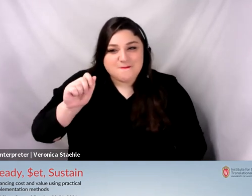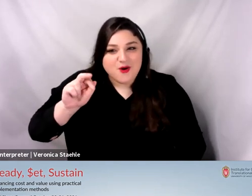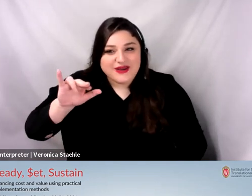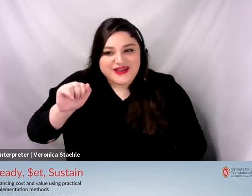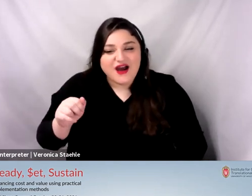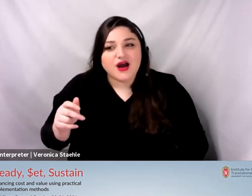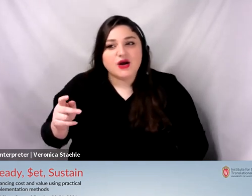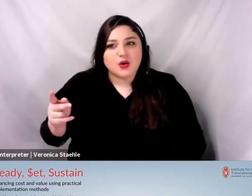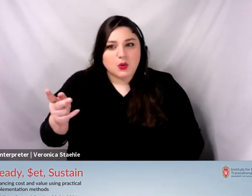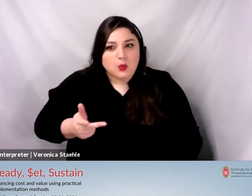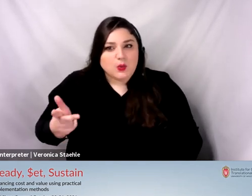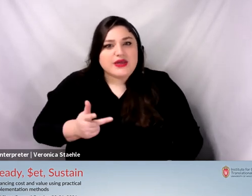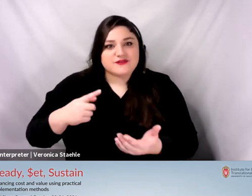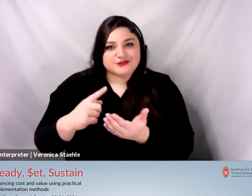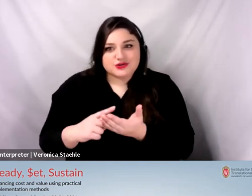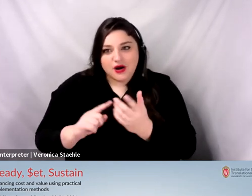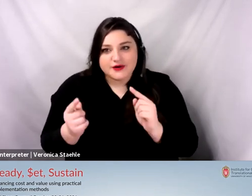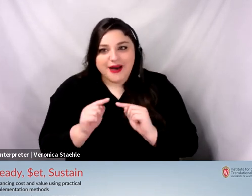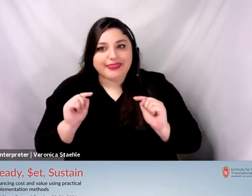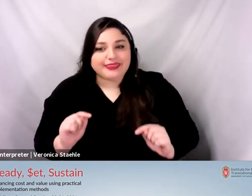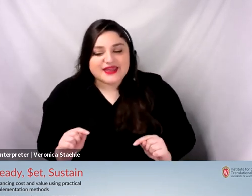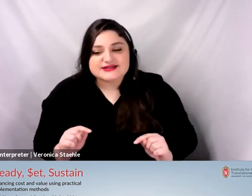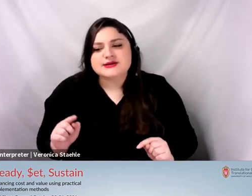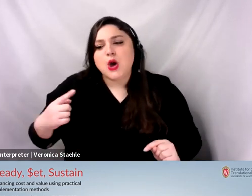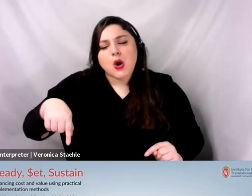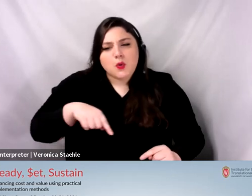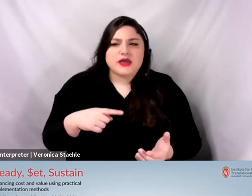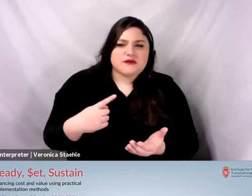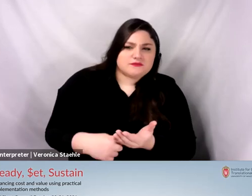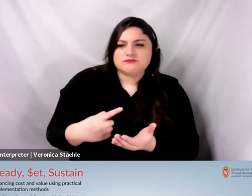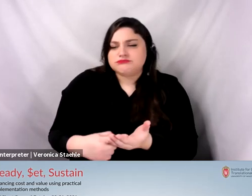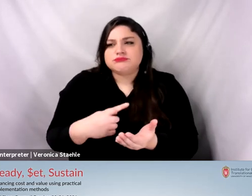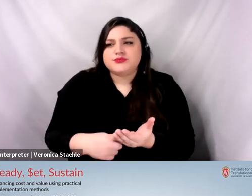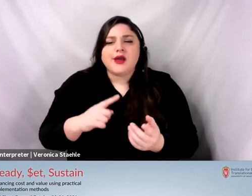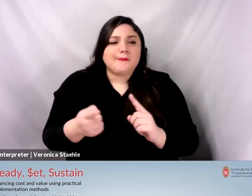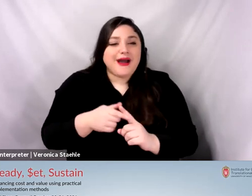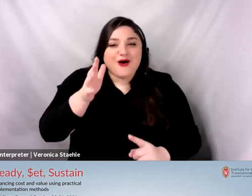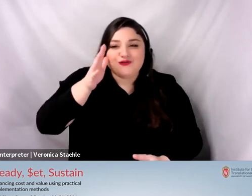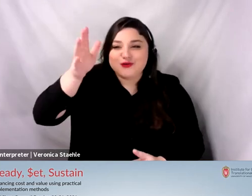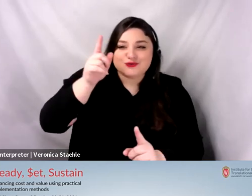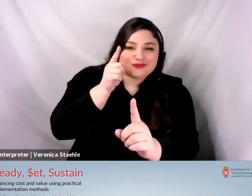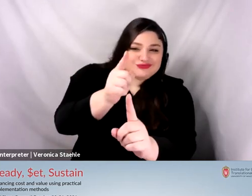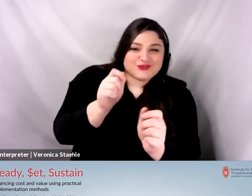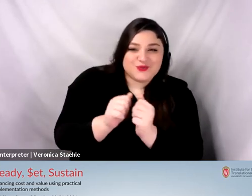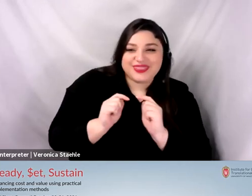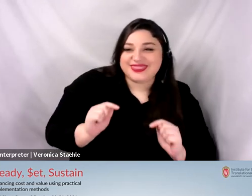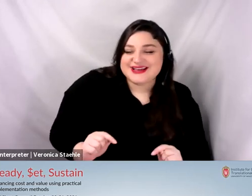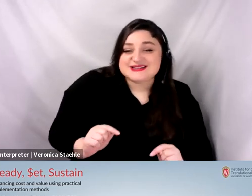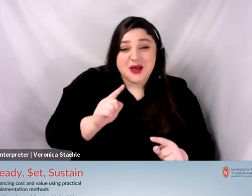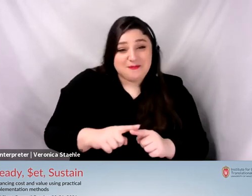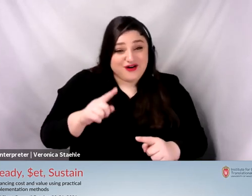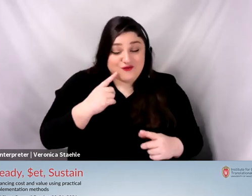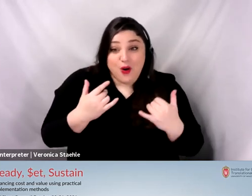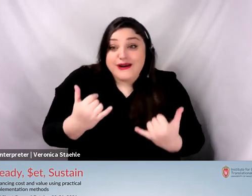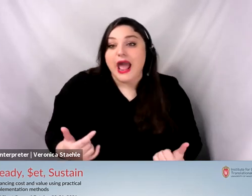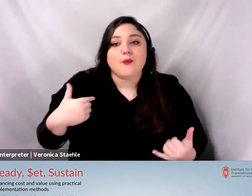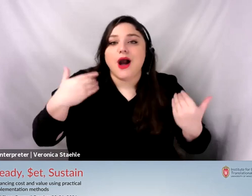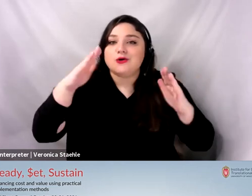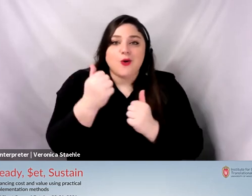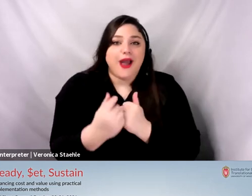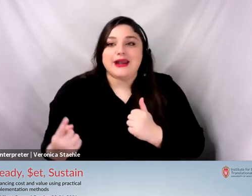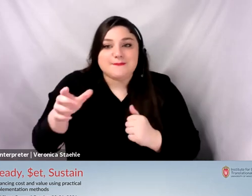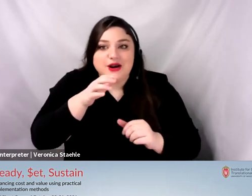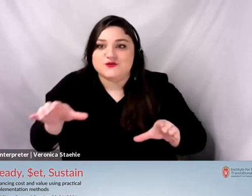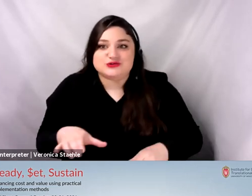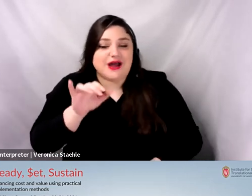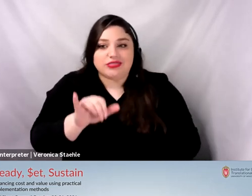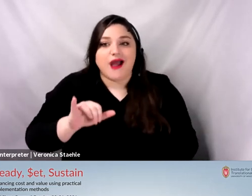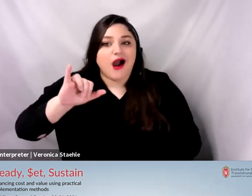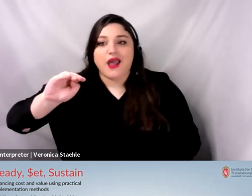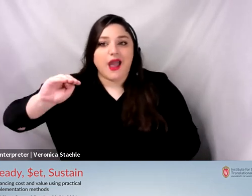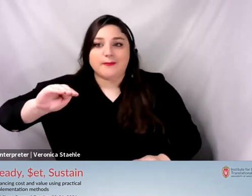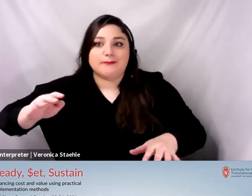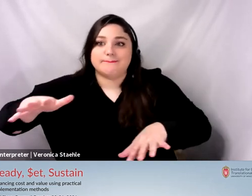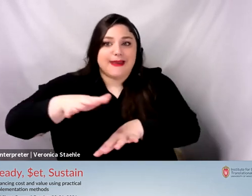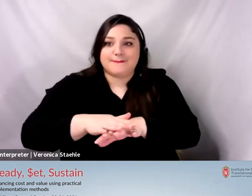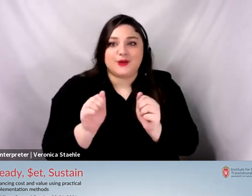Lisa Saldana (she/her/hers): So we've enjoyed some some conversation discussion about future directions, but at this point I don't know of anybody that has done that that is absolutely not to say that that has not been done, I just did a.